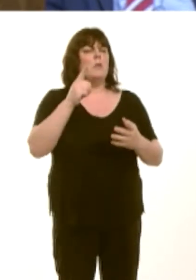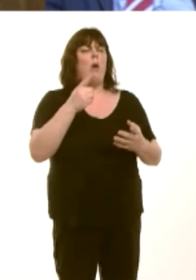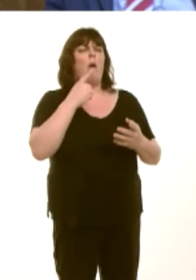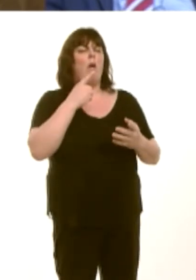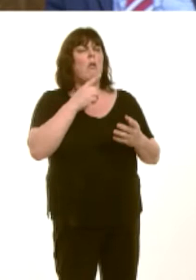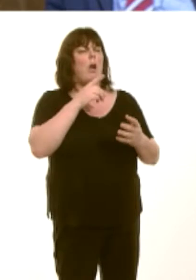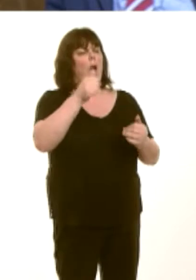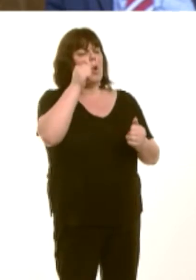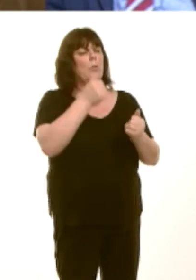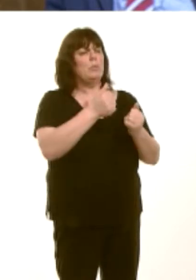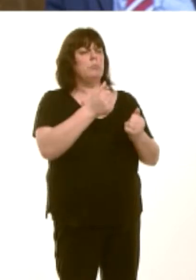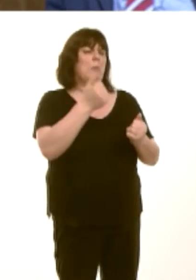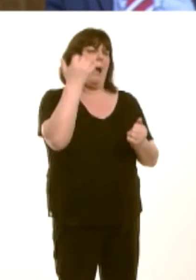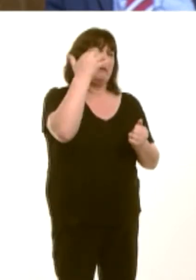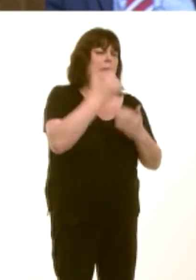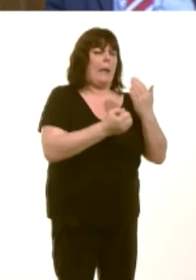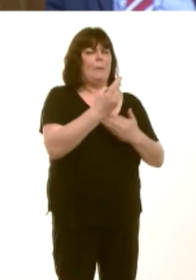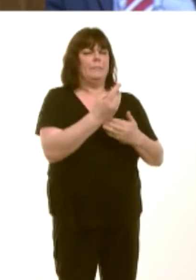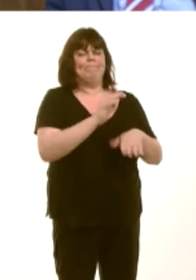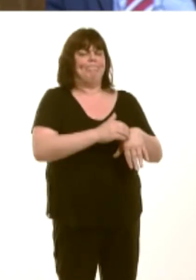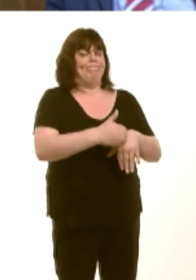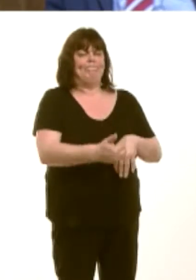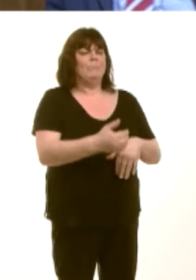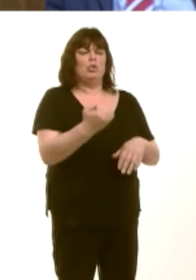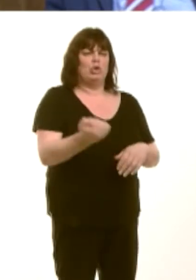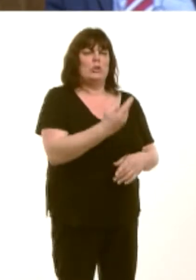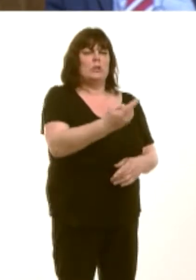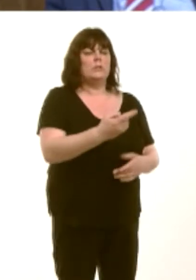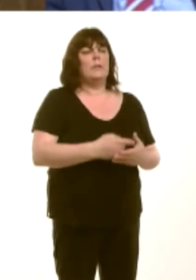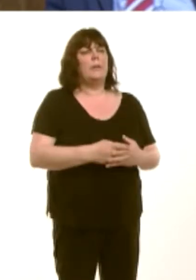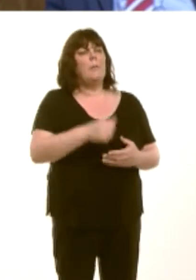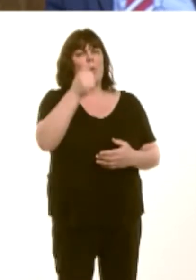But, I would remind Members that Wales was at the forefront of the campaign to improve